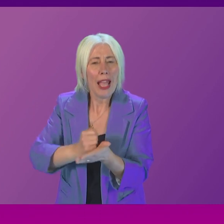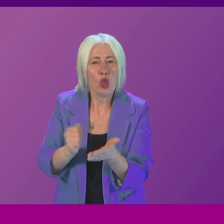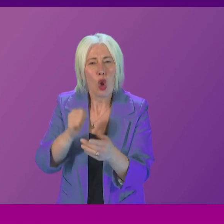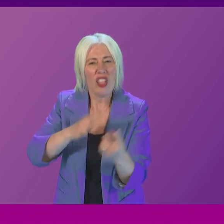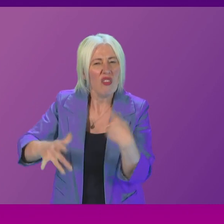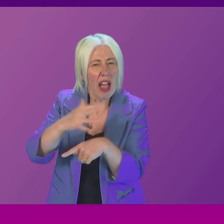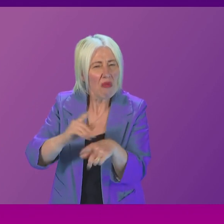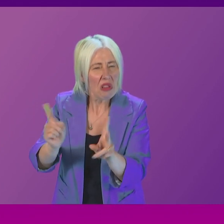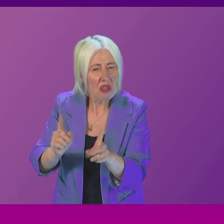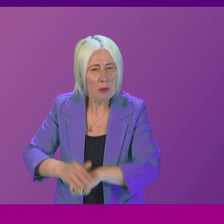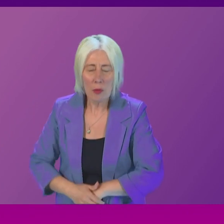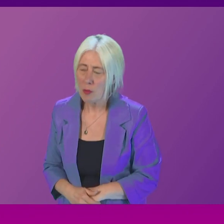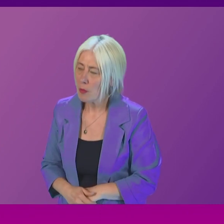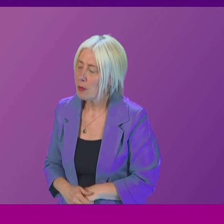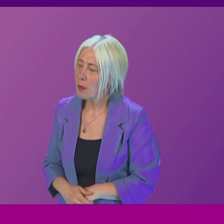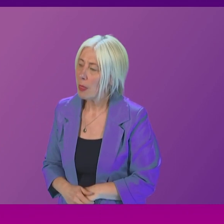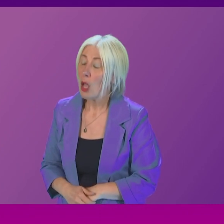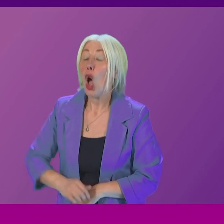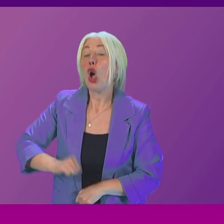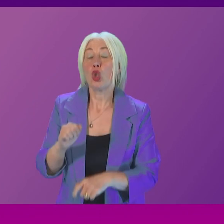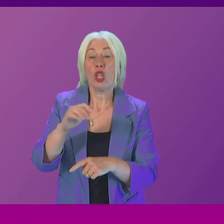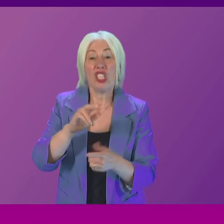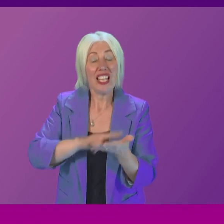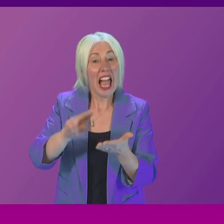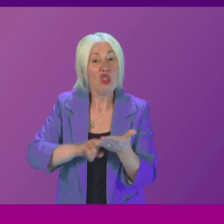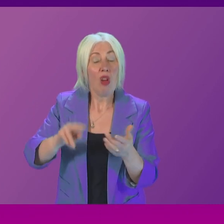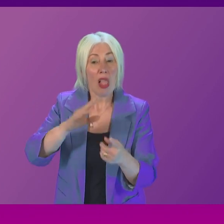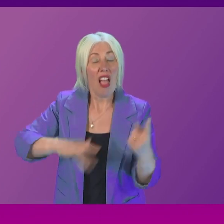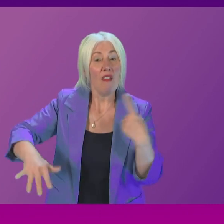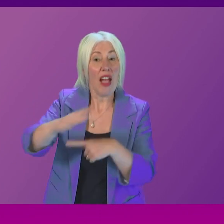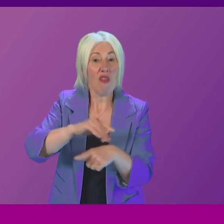Scotland’s natural environment is central to our identity as a nation.